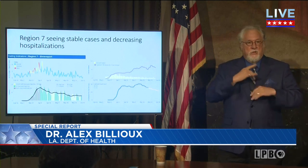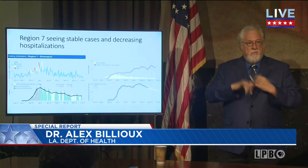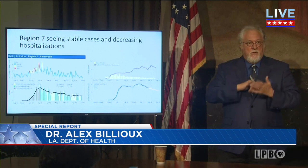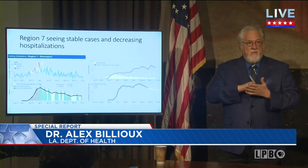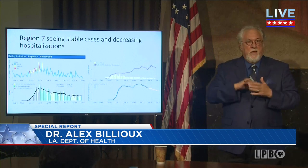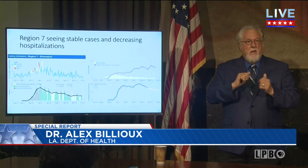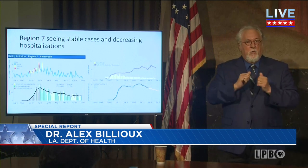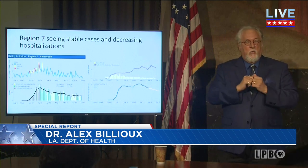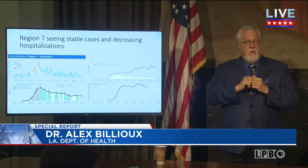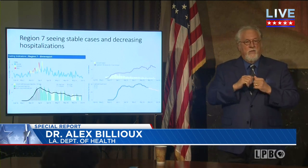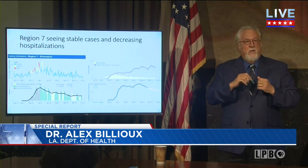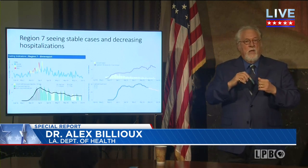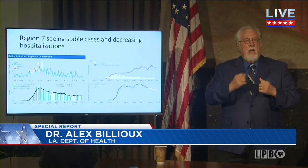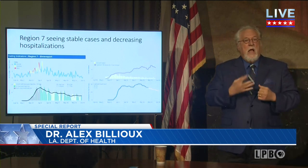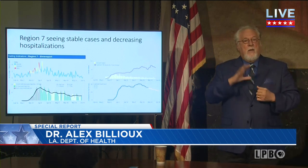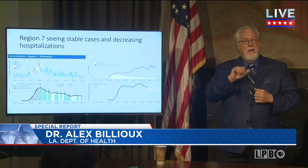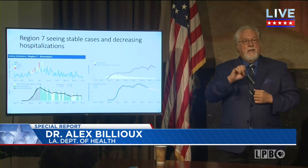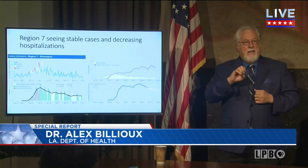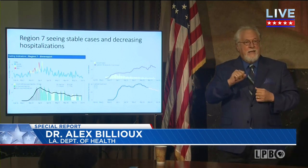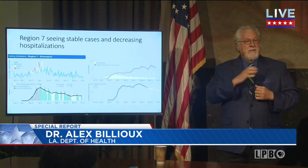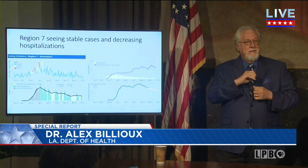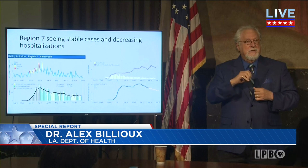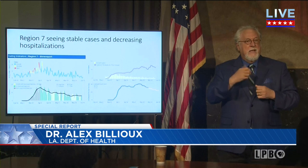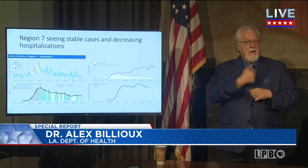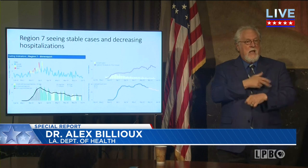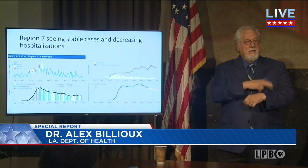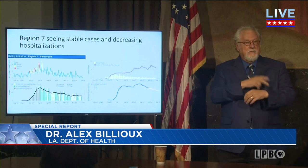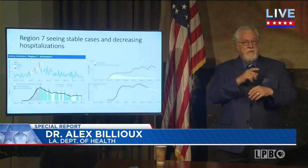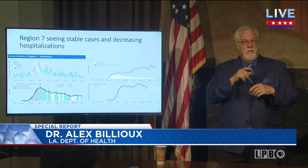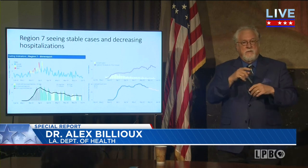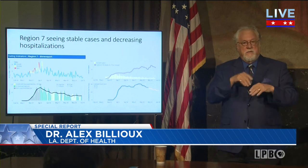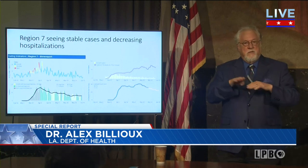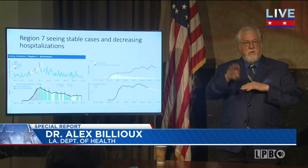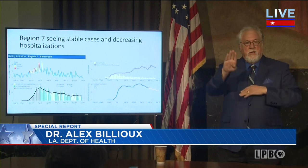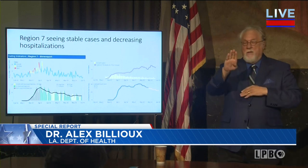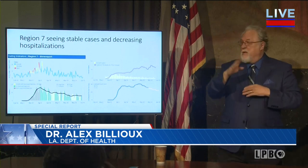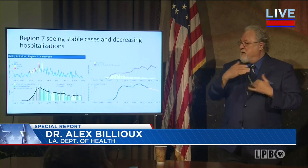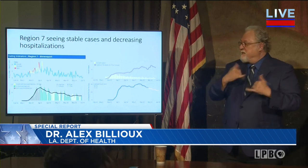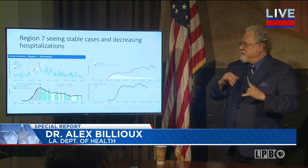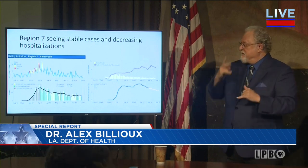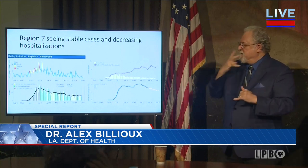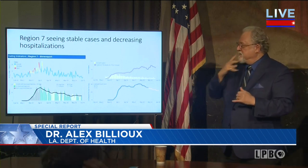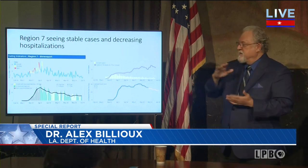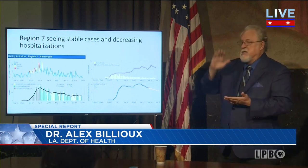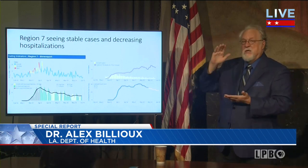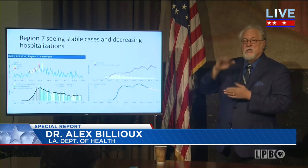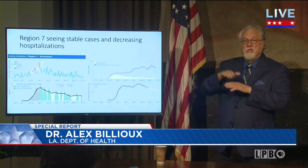WE HAVE SOME HEARTENING NEWS REGION 7 HAD BEEN A REGION AT THE BEGINNING OF MAY WE WERE